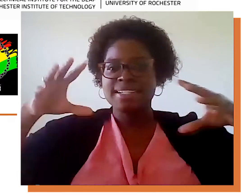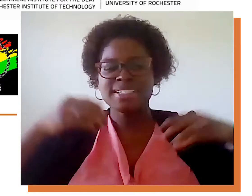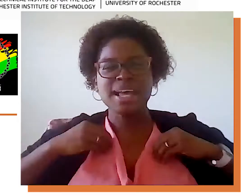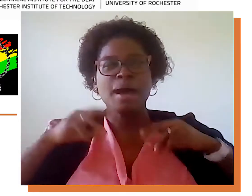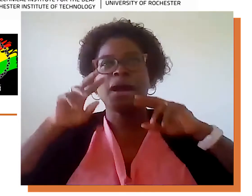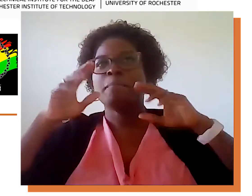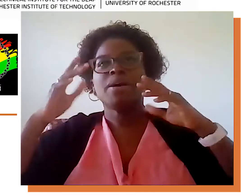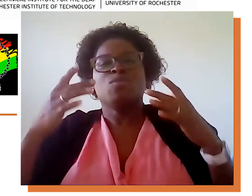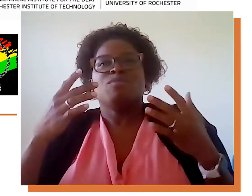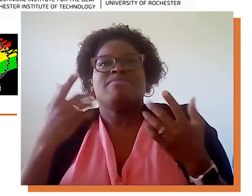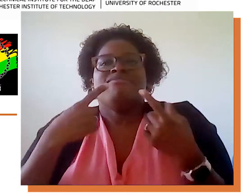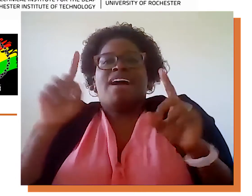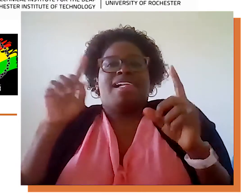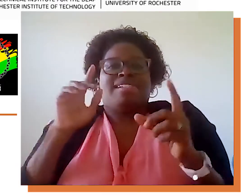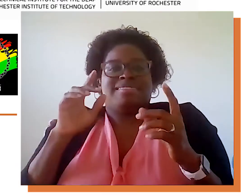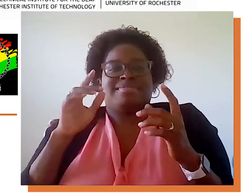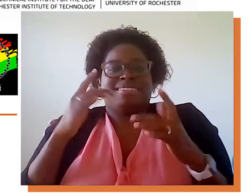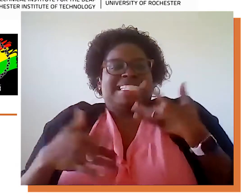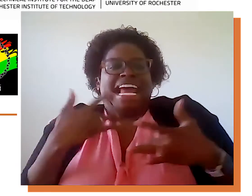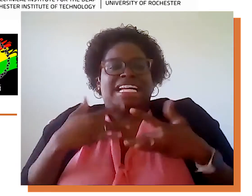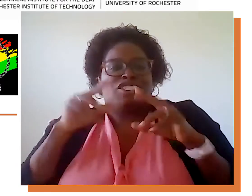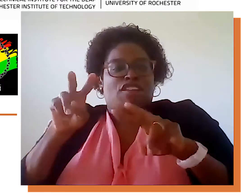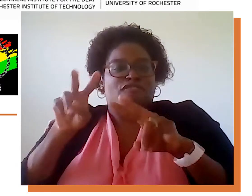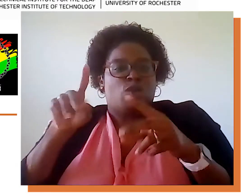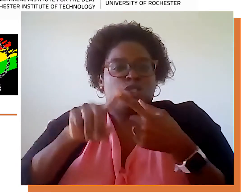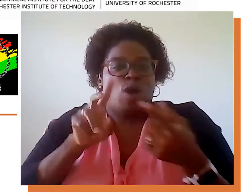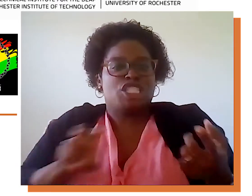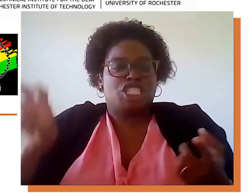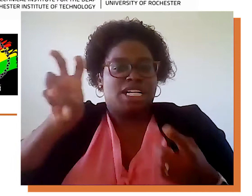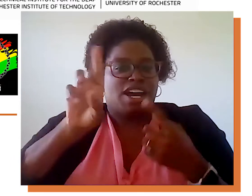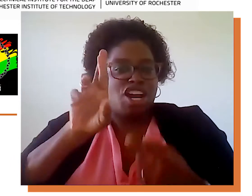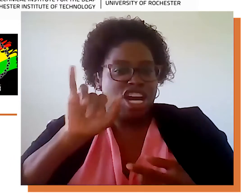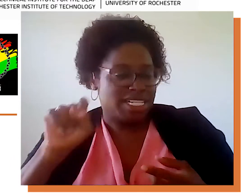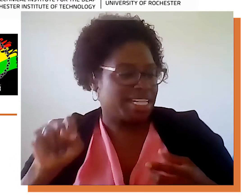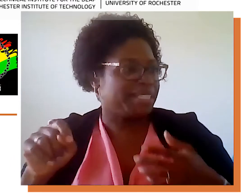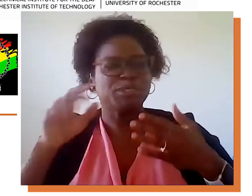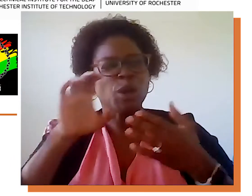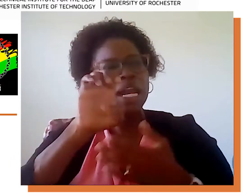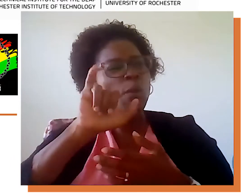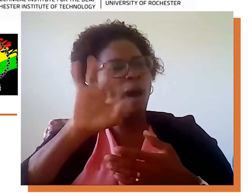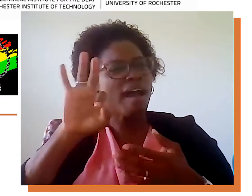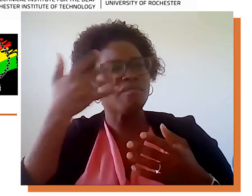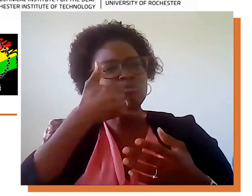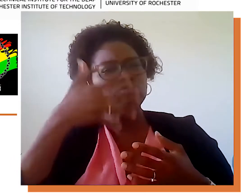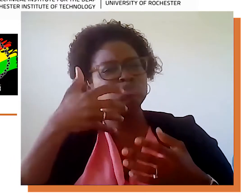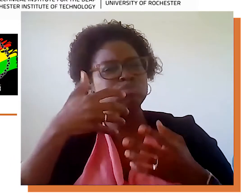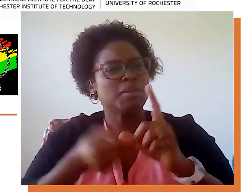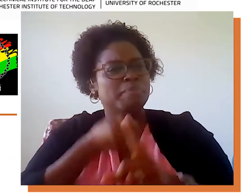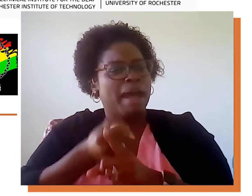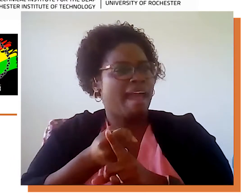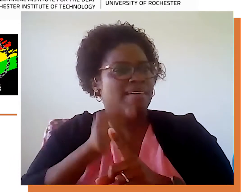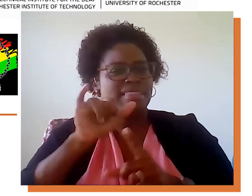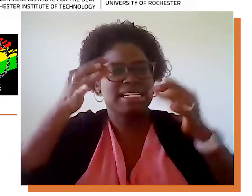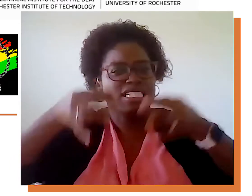So we both applied, we both got accepted, and it was such an exciting time for us to both begin these journeys.